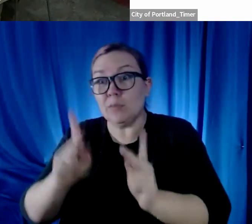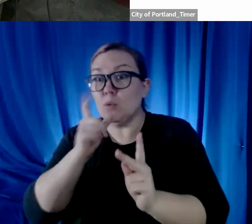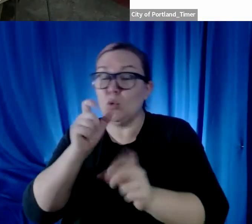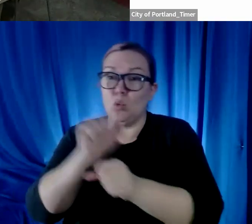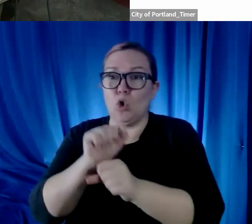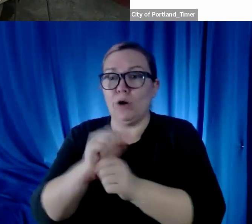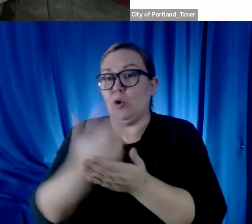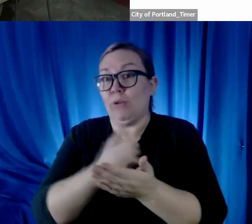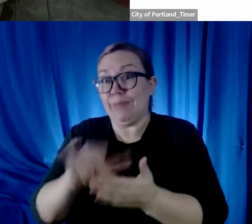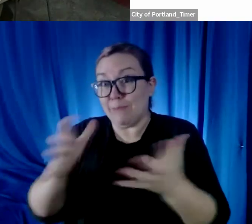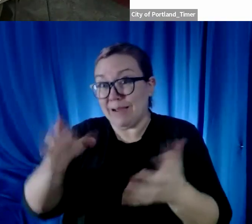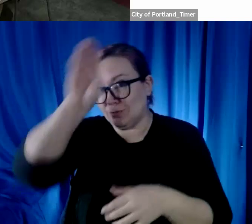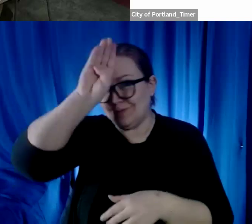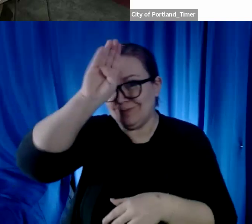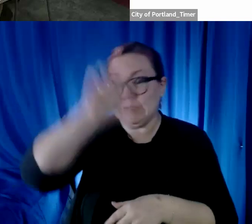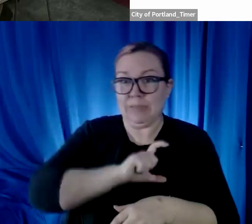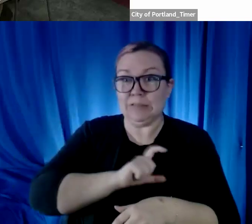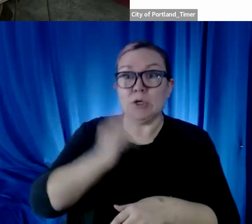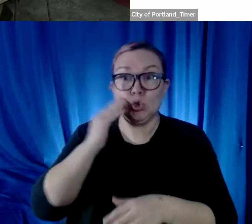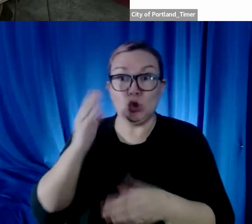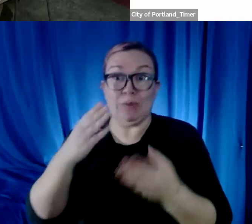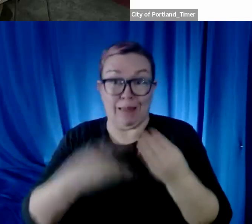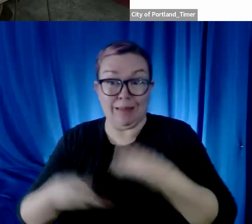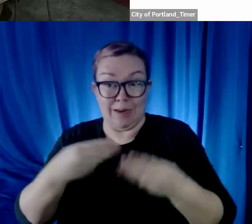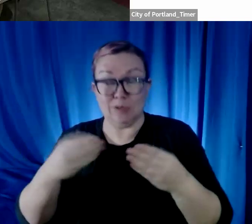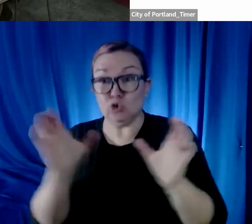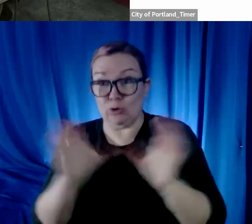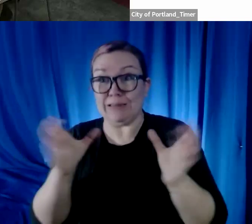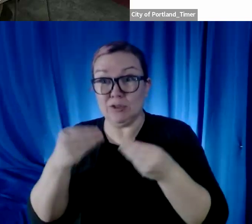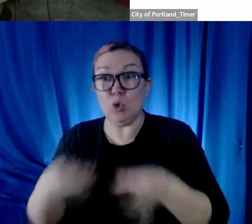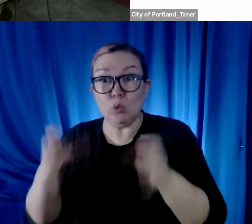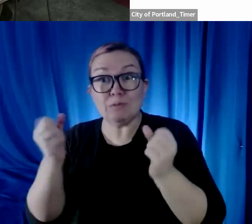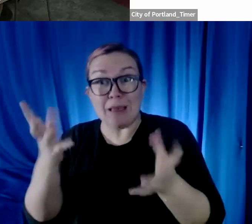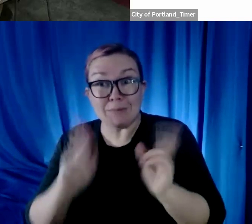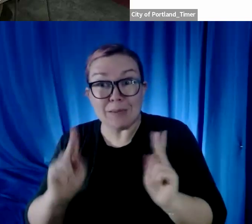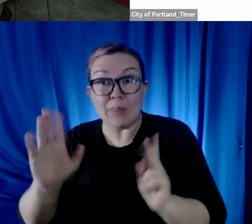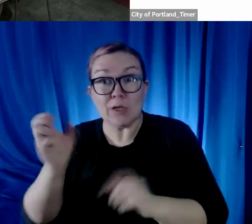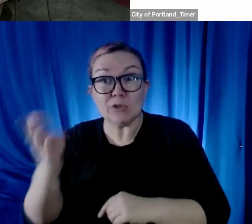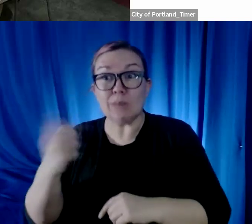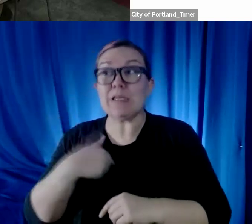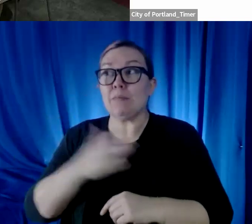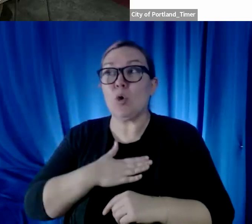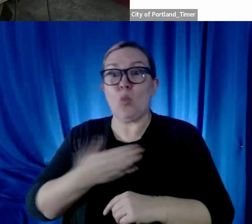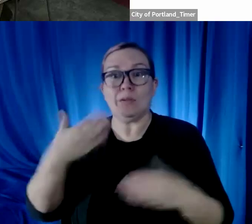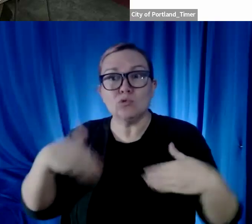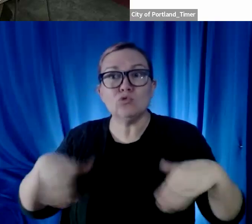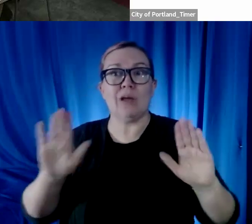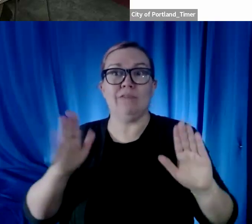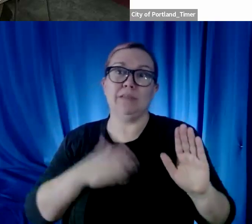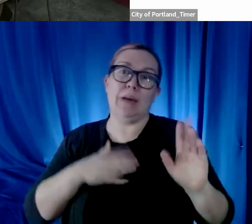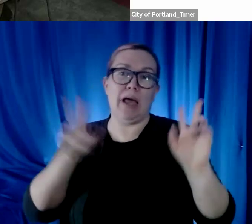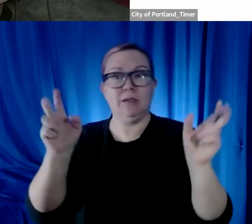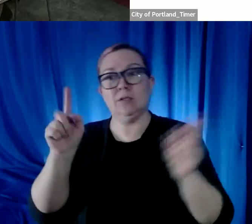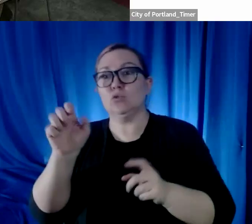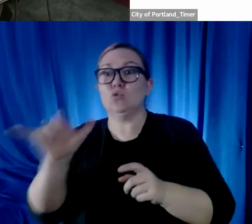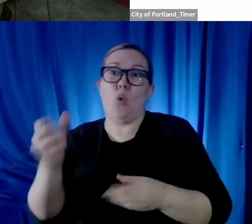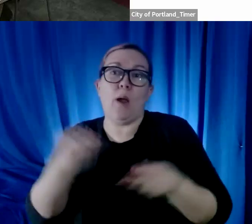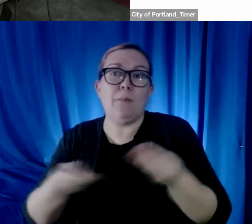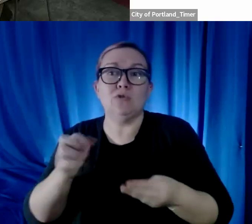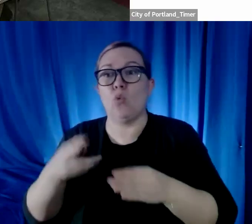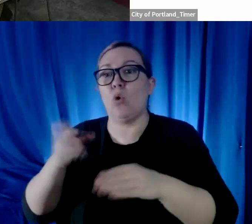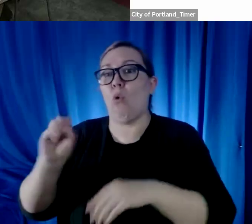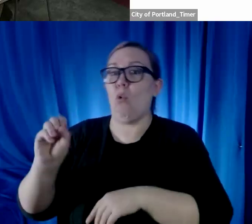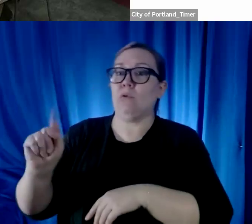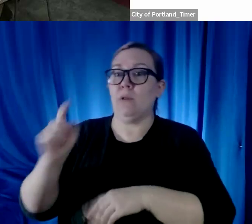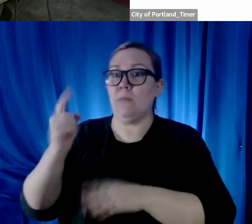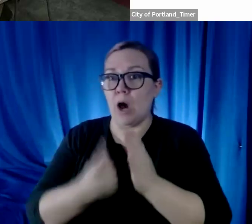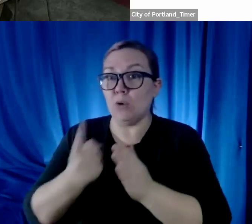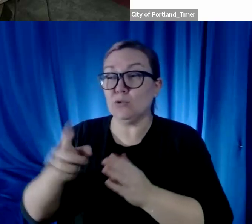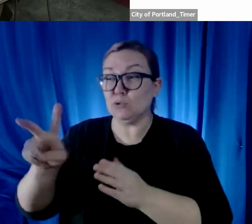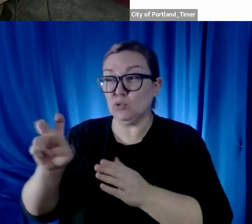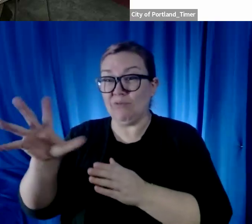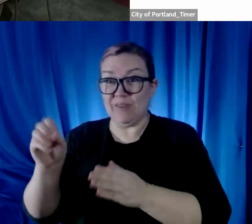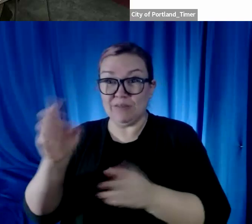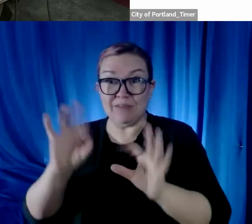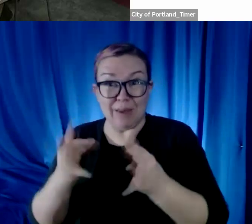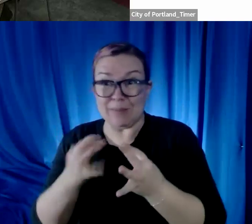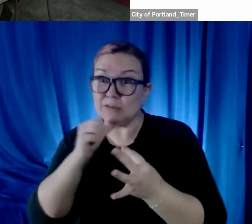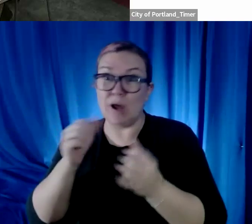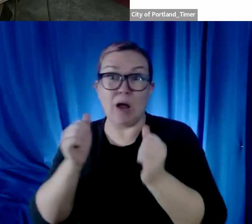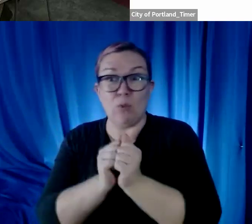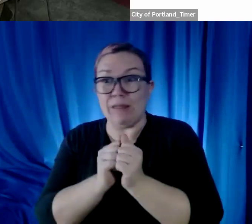And I knew the budget crises could lose hundreds of city employees their jobs. I would be willing to sacrifice some of my toy budget or maybe even some overtime hours so that those 250 families don't face unemployment on the eve of a recession.